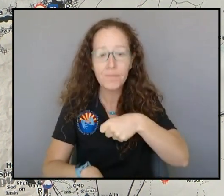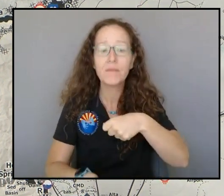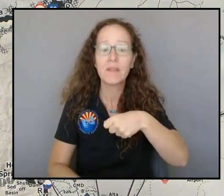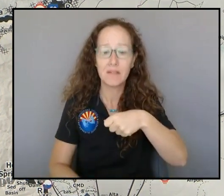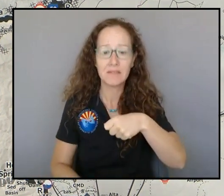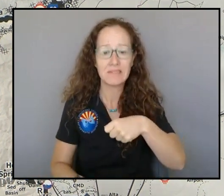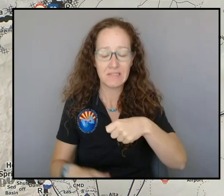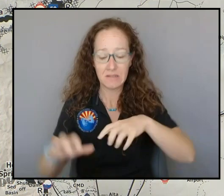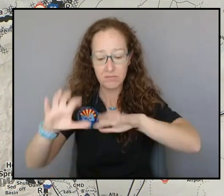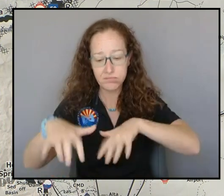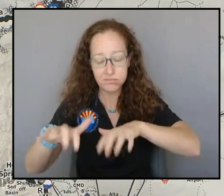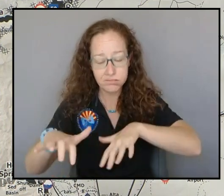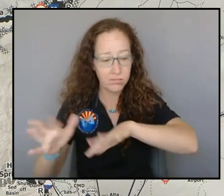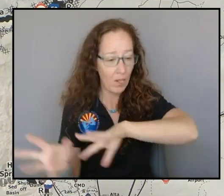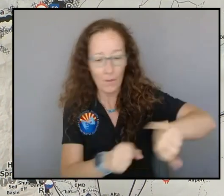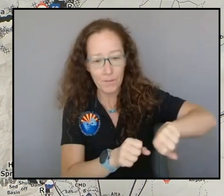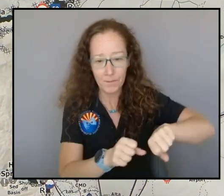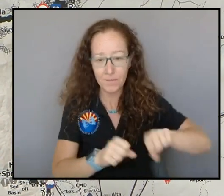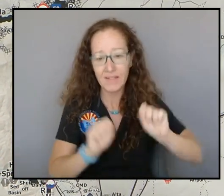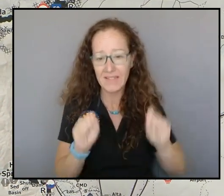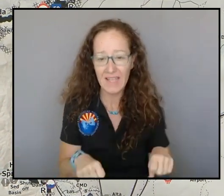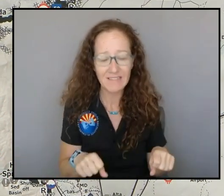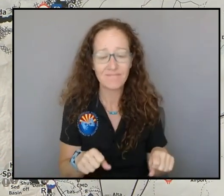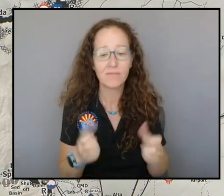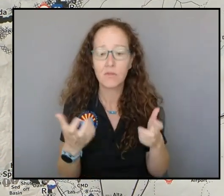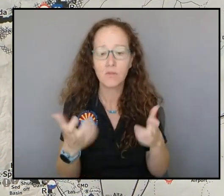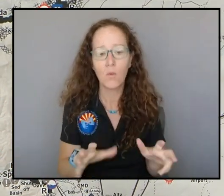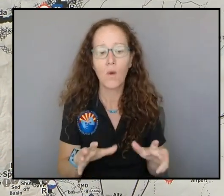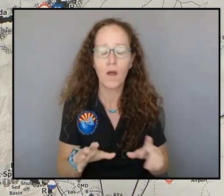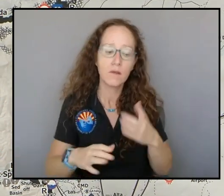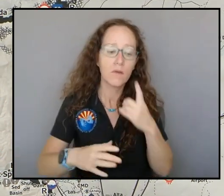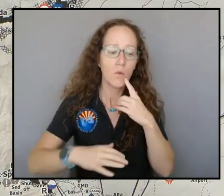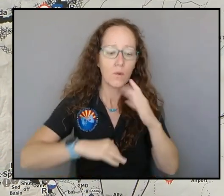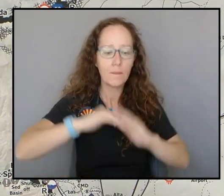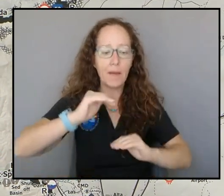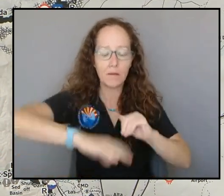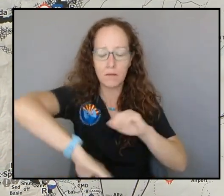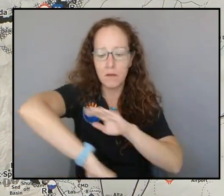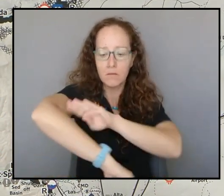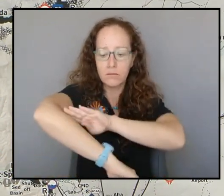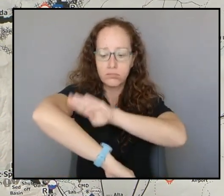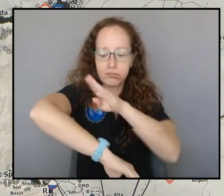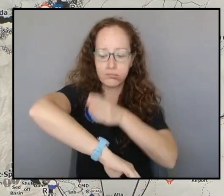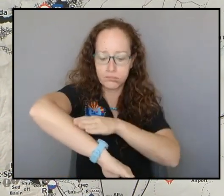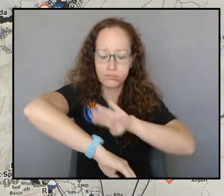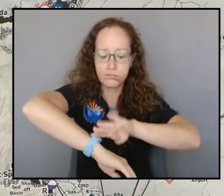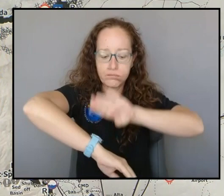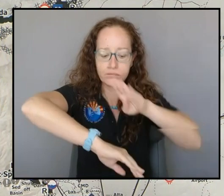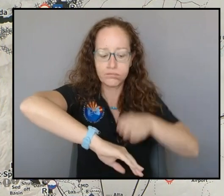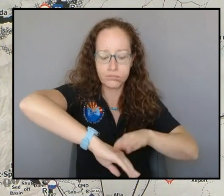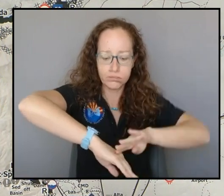bars in it so that water just doesn't pull up and start running like little rivers down those dozer lines. And so a lot